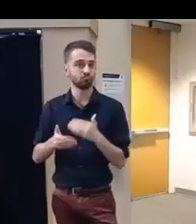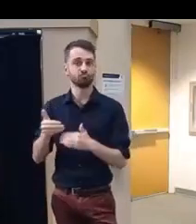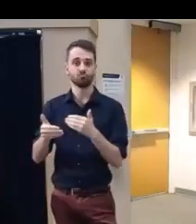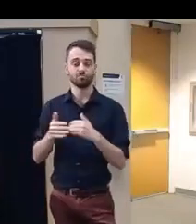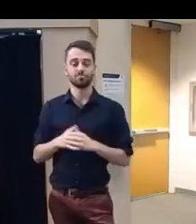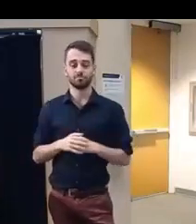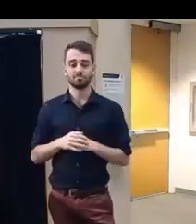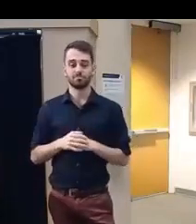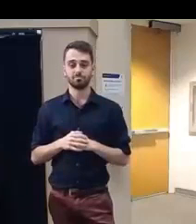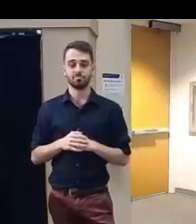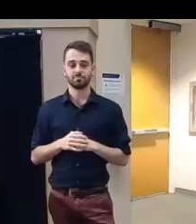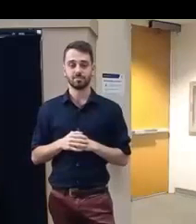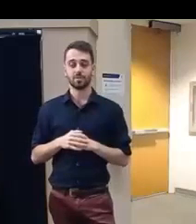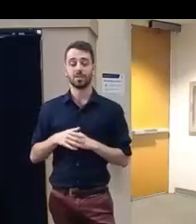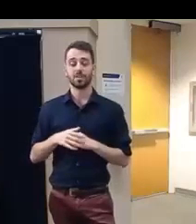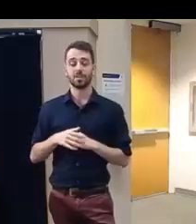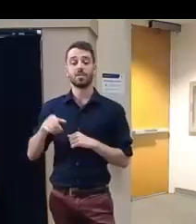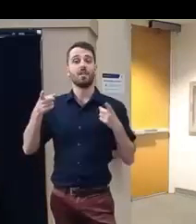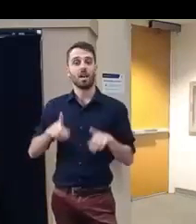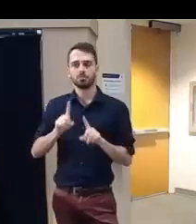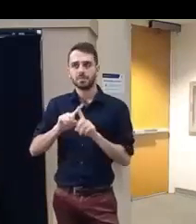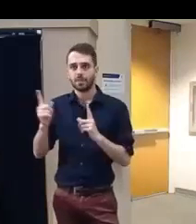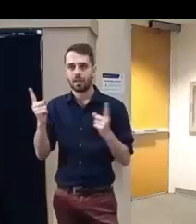with different training backgrounds all working together towards a shared mission